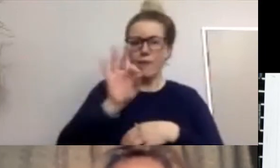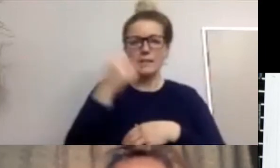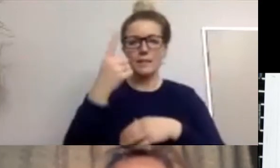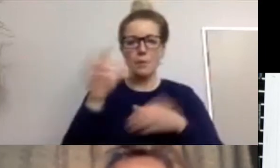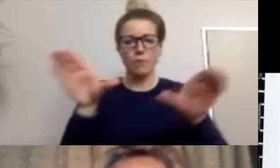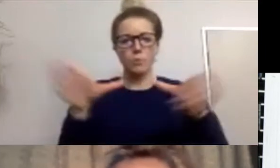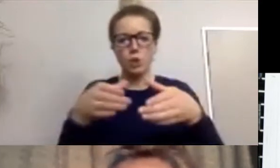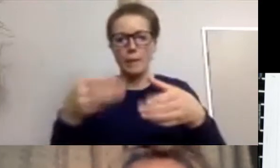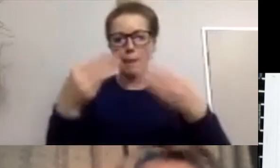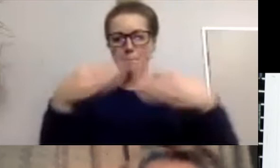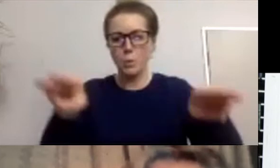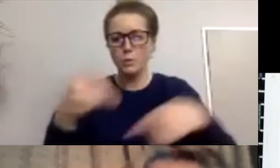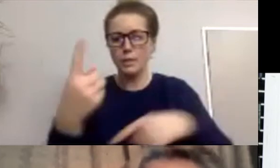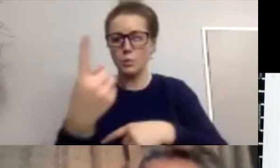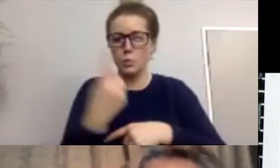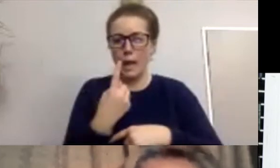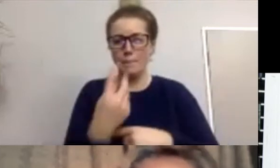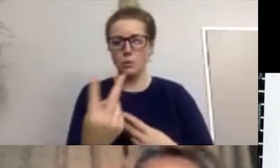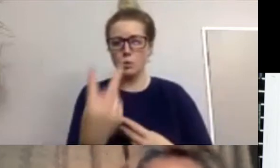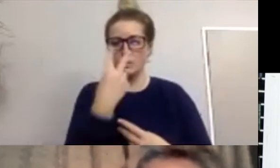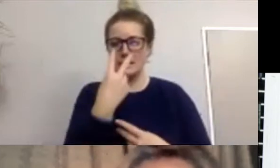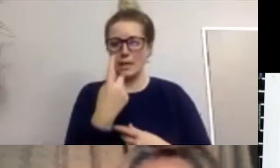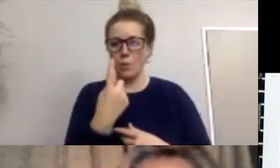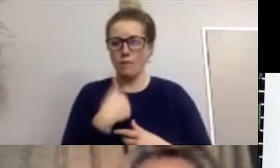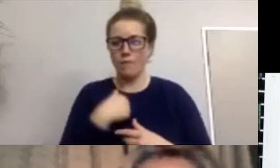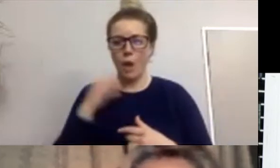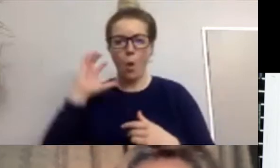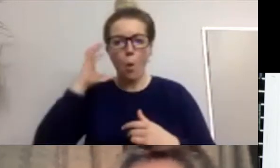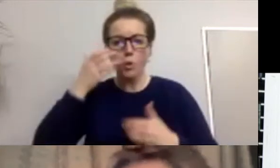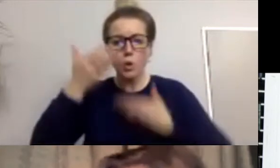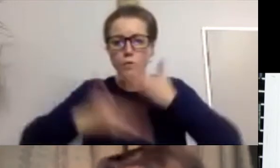to come witness one of our audio described performances